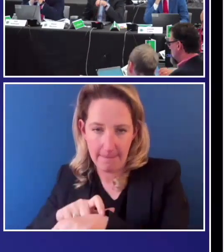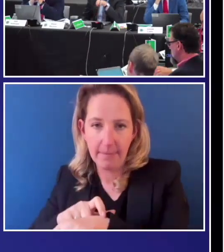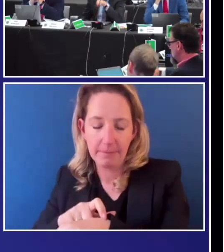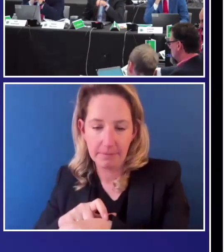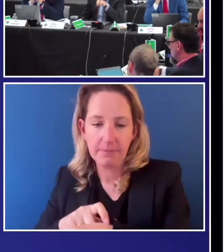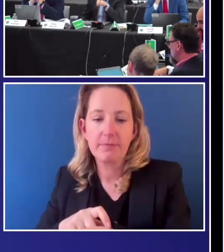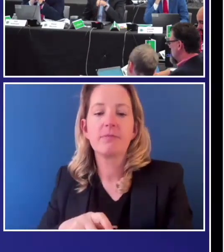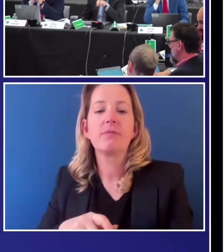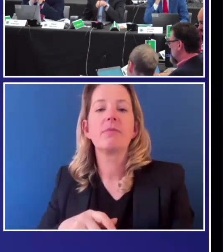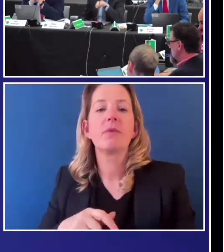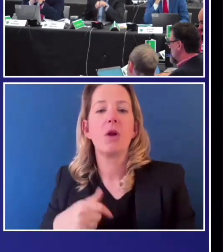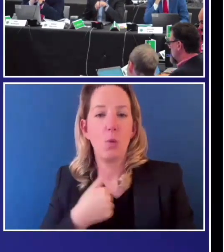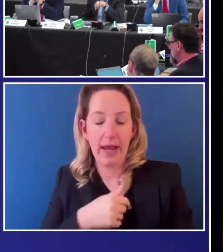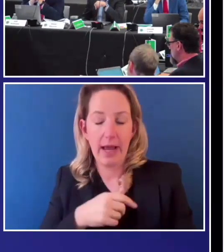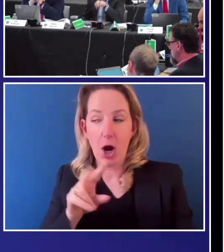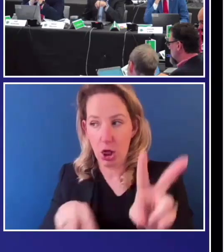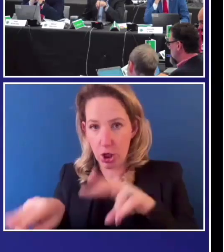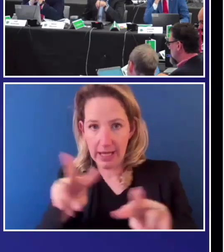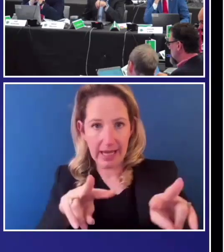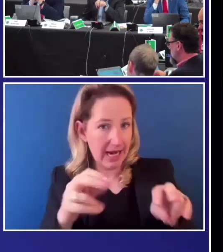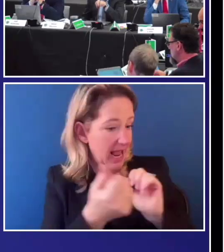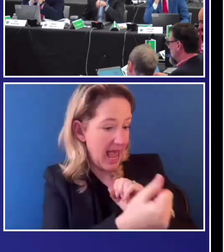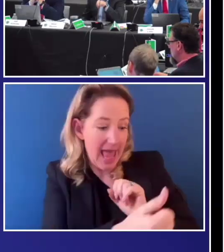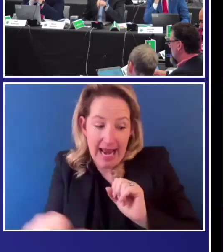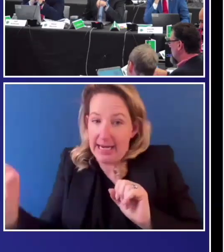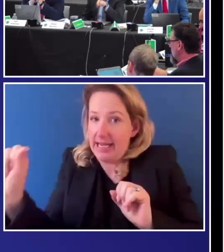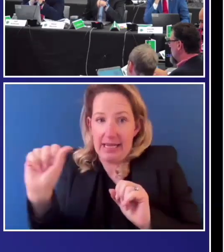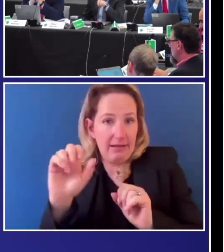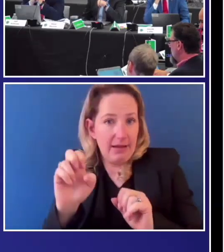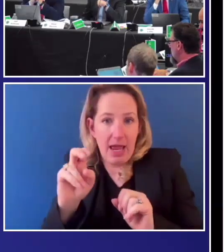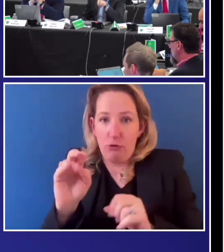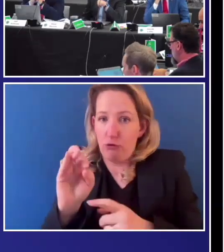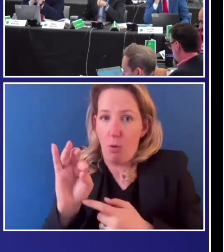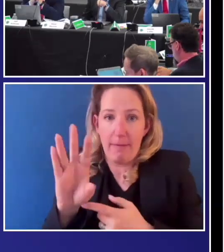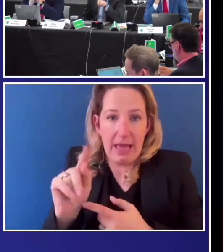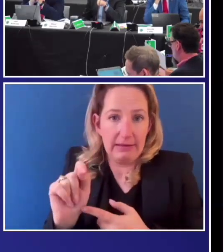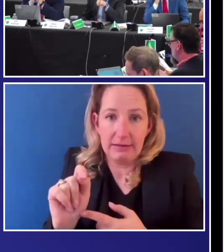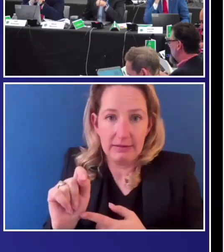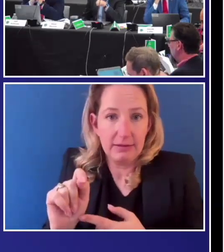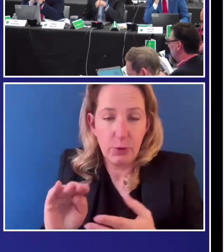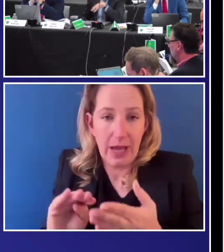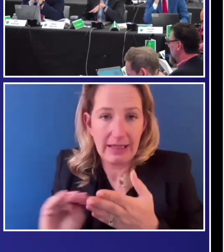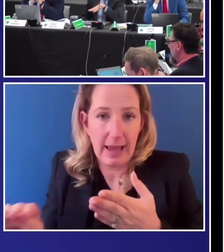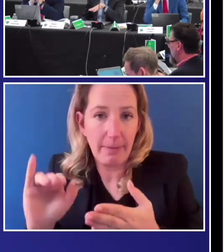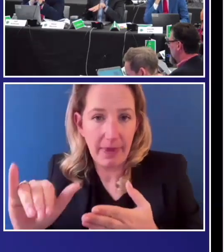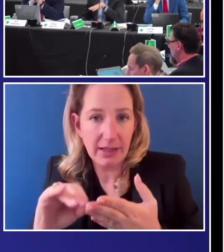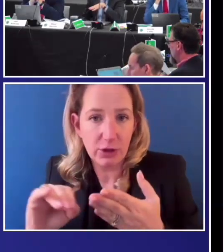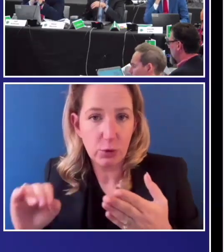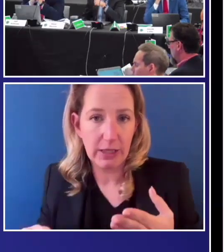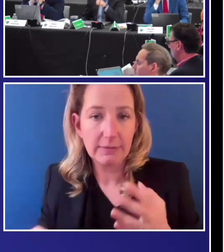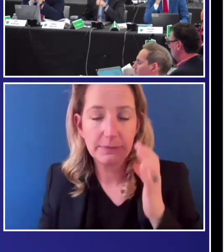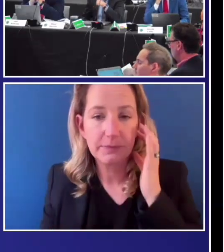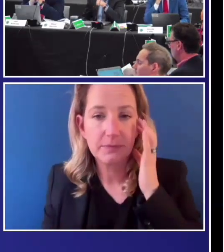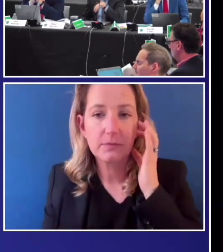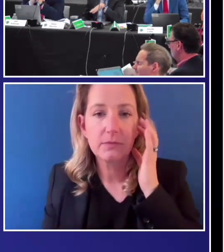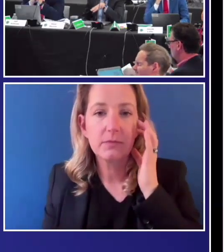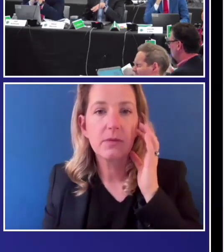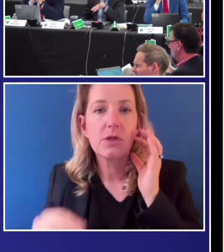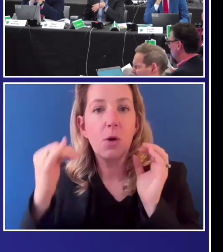we are looking at any enrollment that -- to, to exempt the student. So if they have any enrollment.